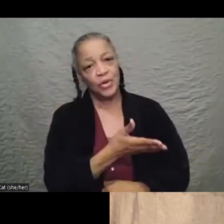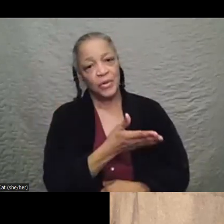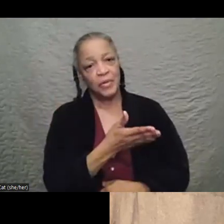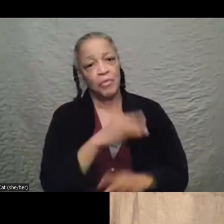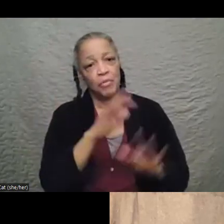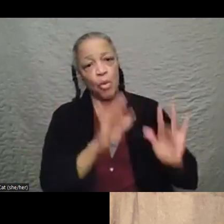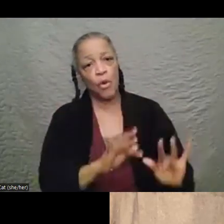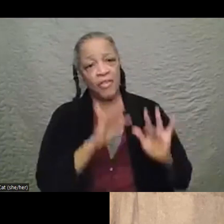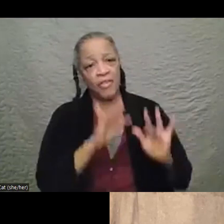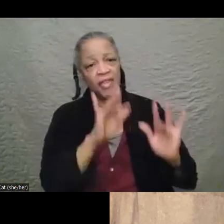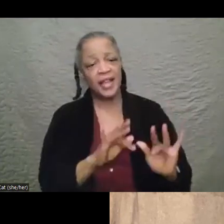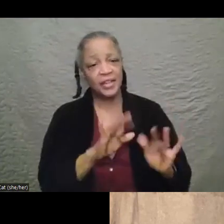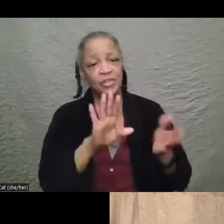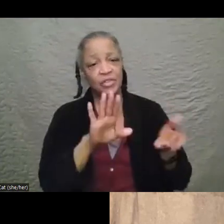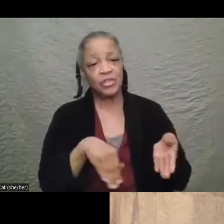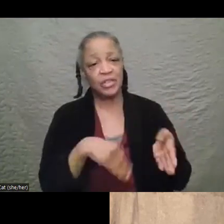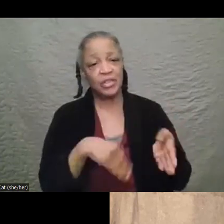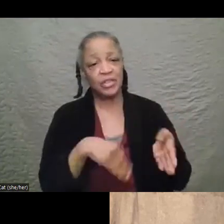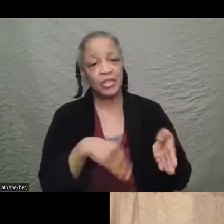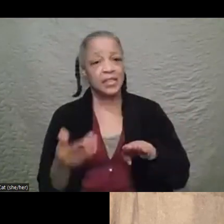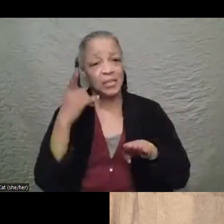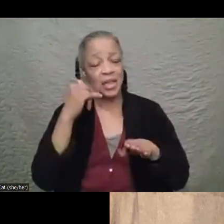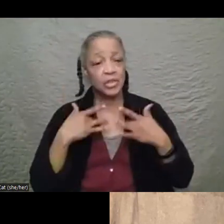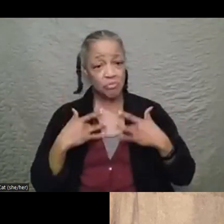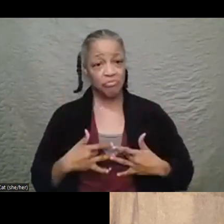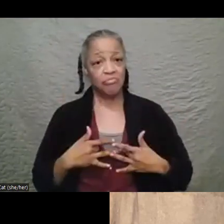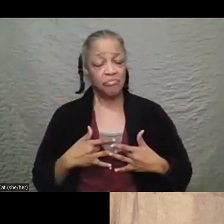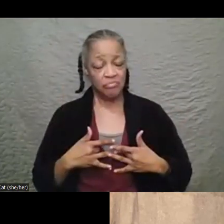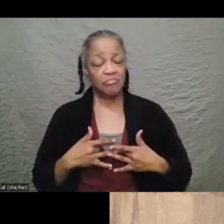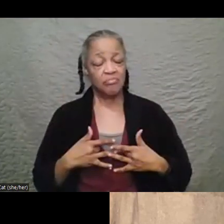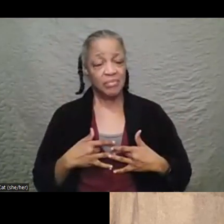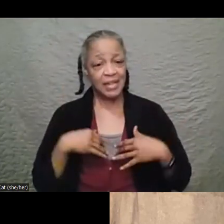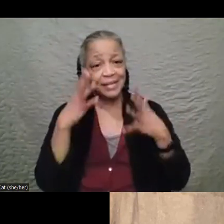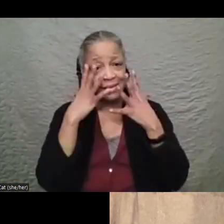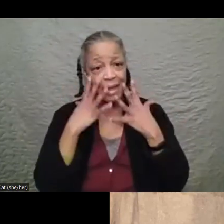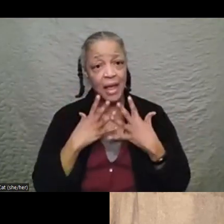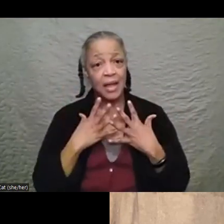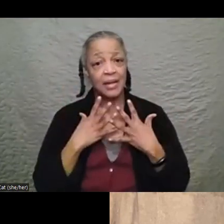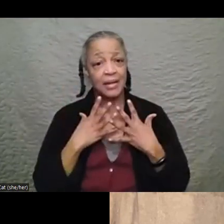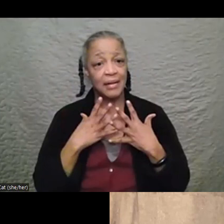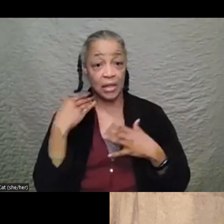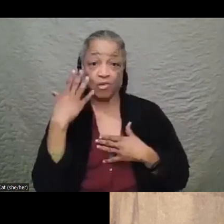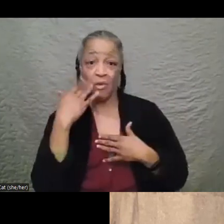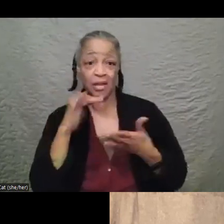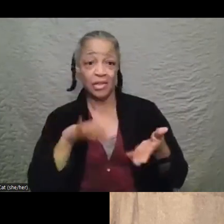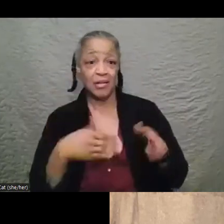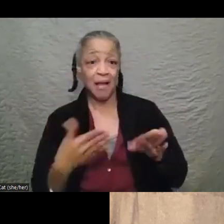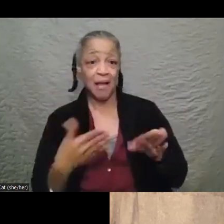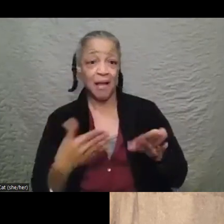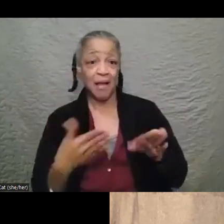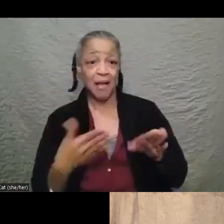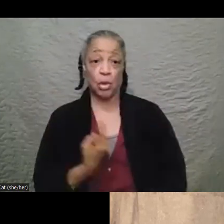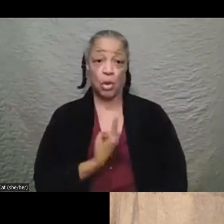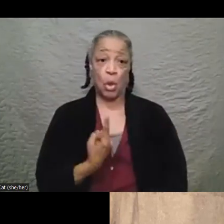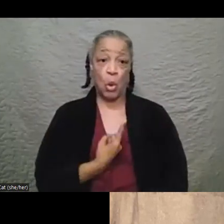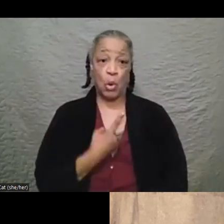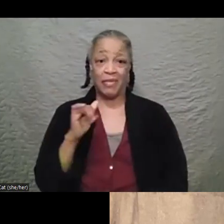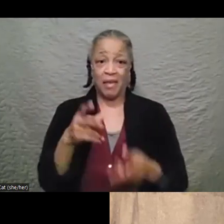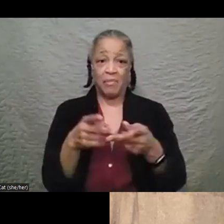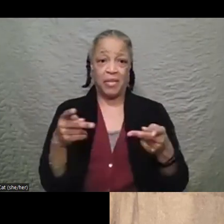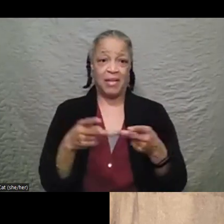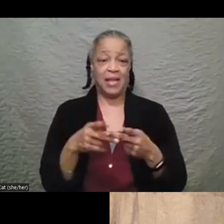She passed out of depression and said . She was very alone in that place . I do not get